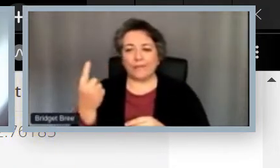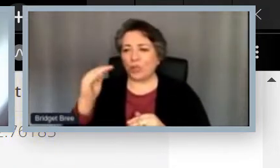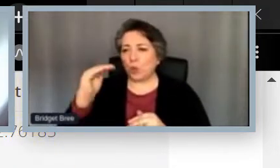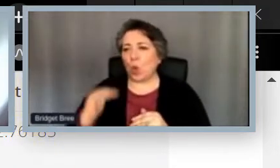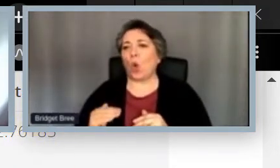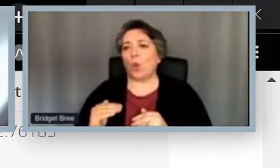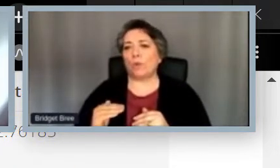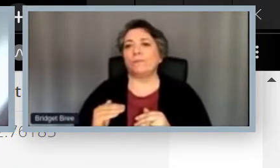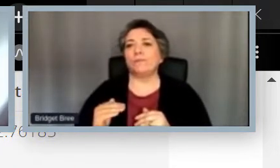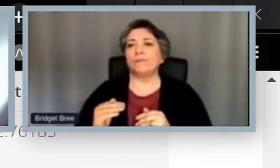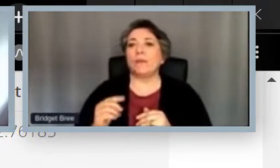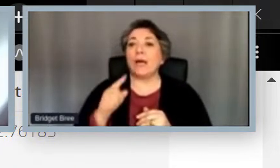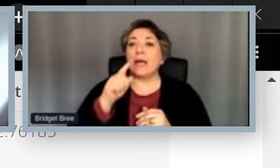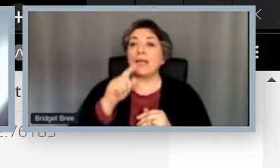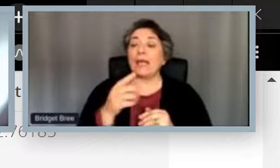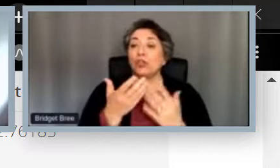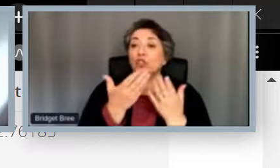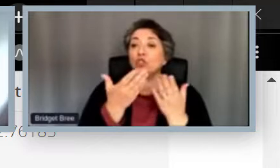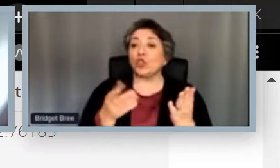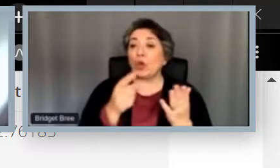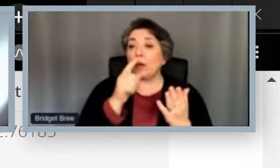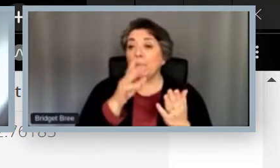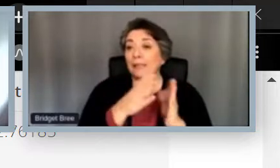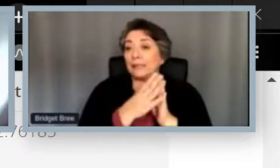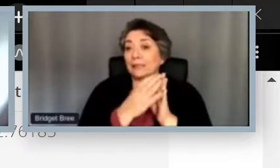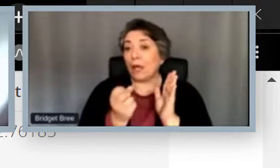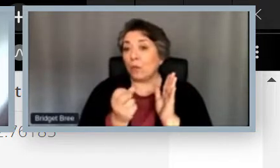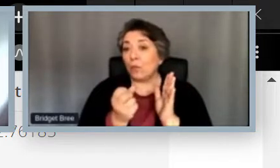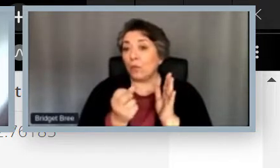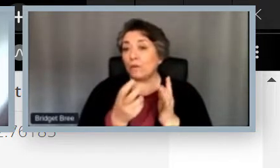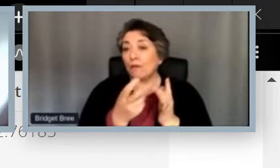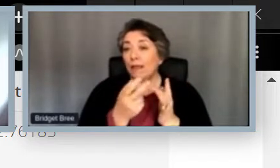It's showing me below a number of similar colours.